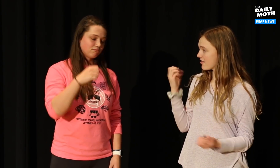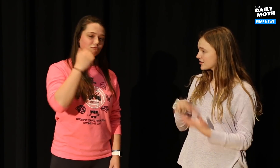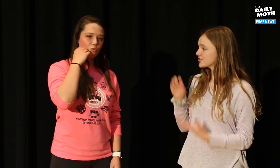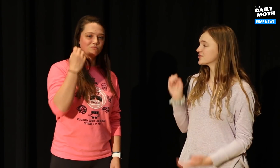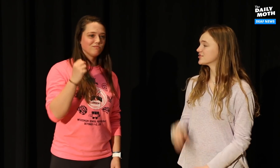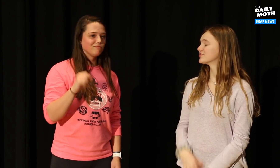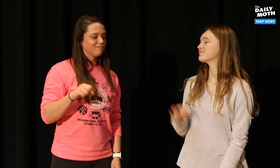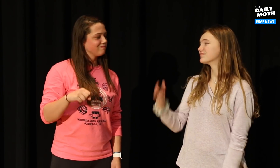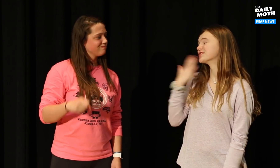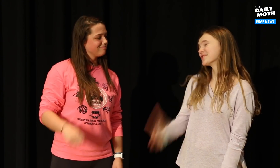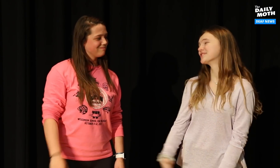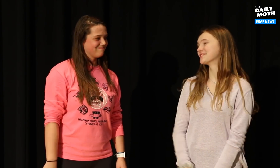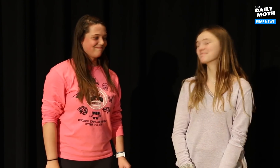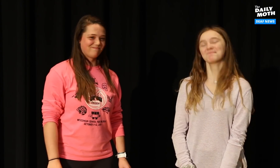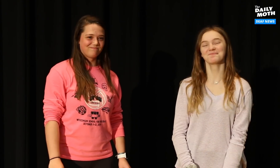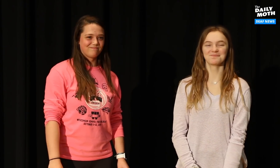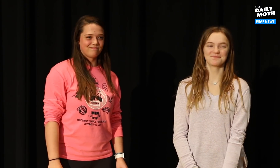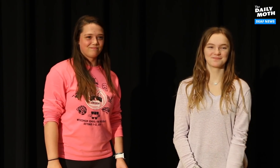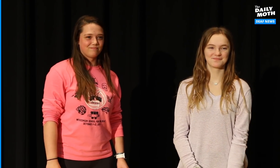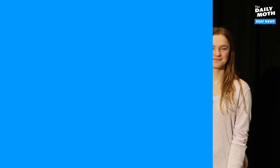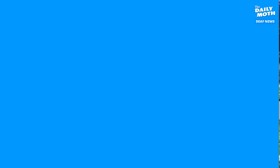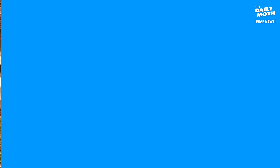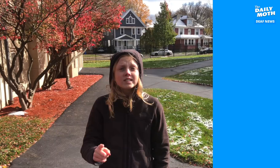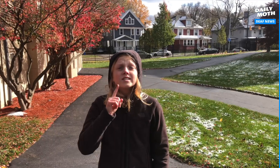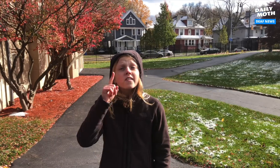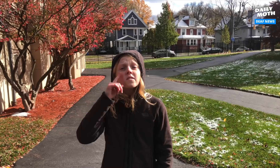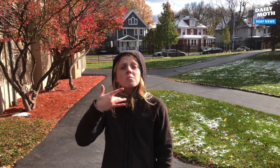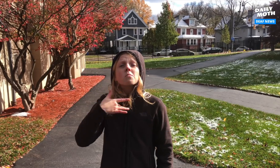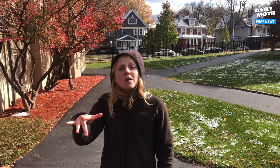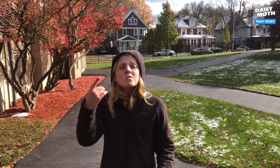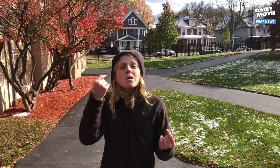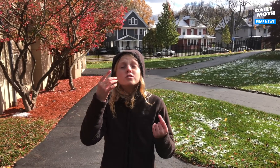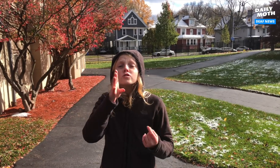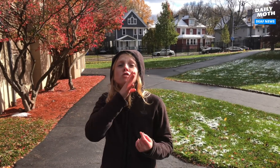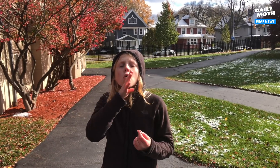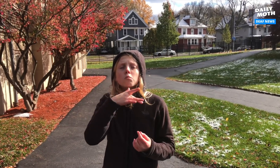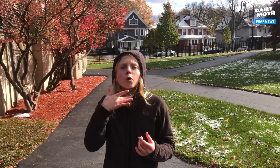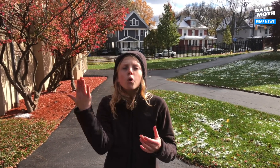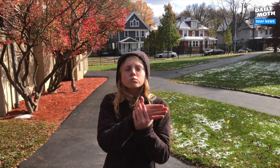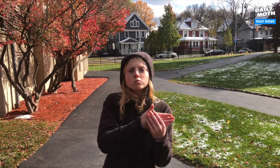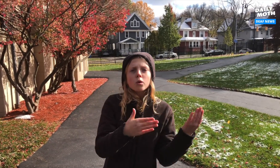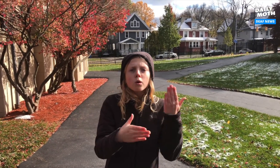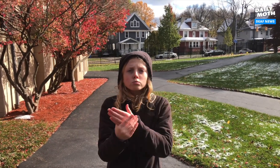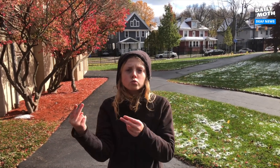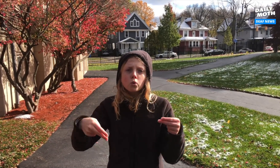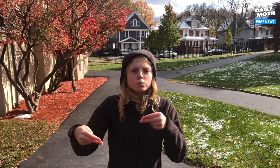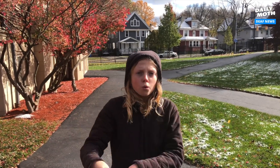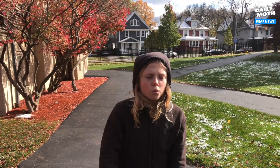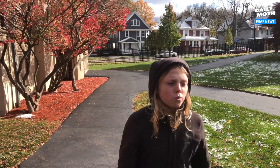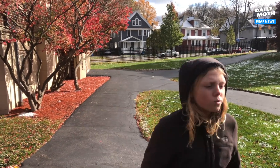Yes, my parents do know sign language. That’s good! Another Deaf Bing is people will constantly jump into conversations.